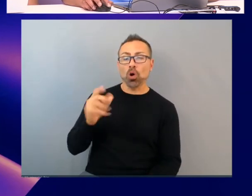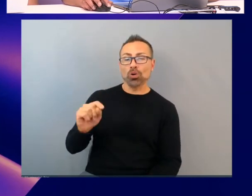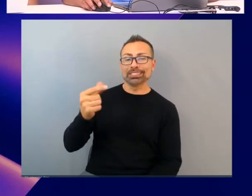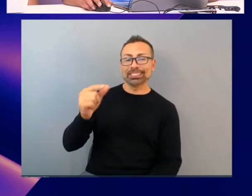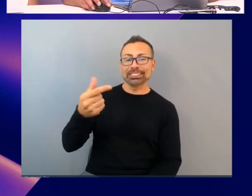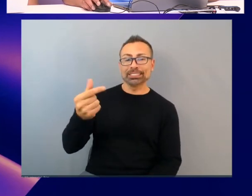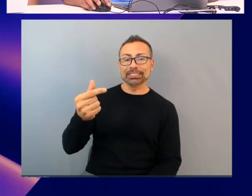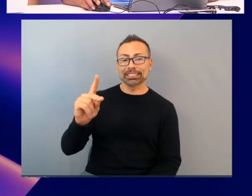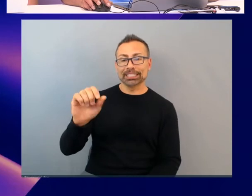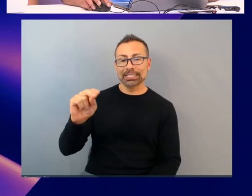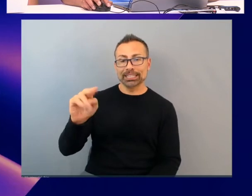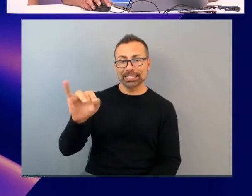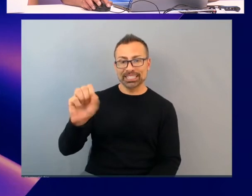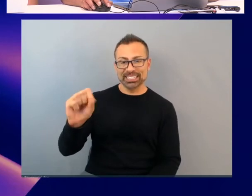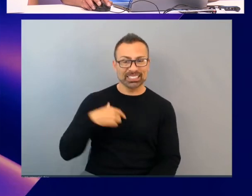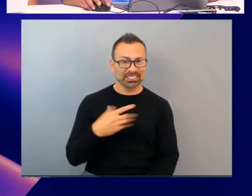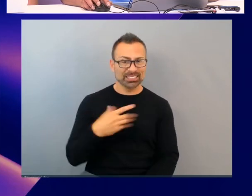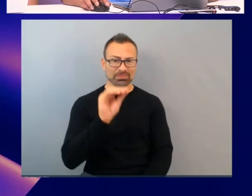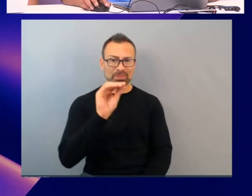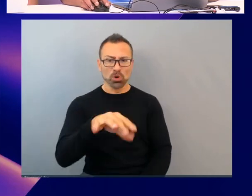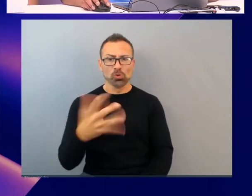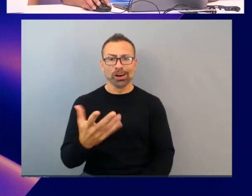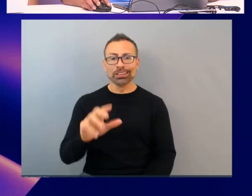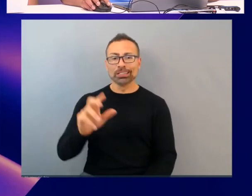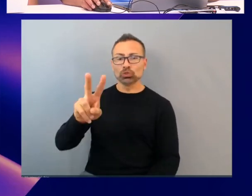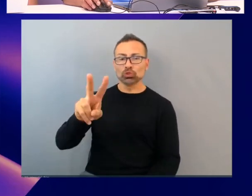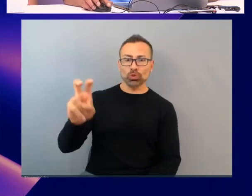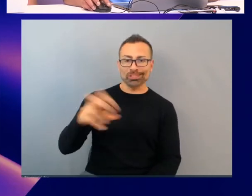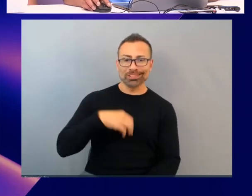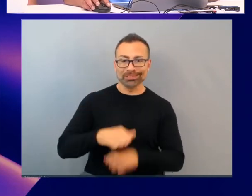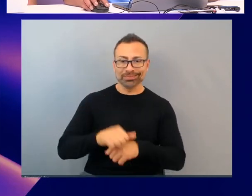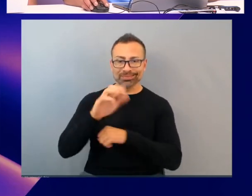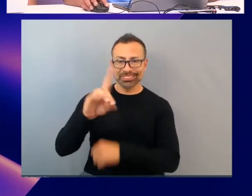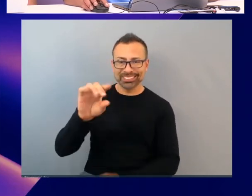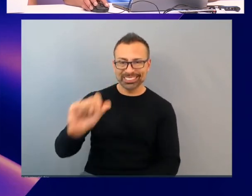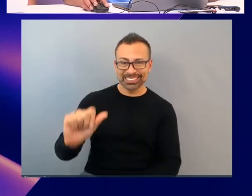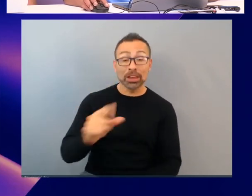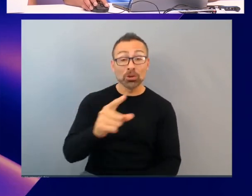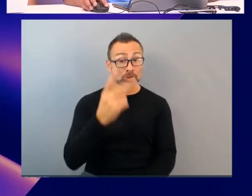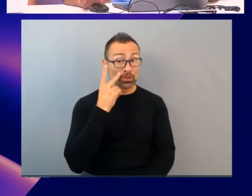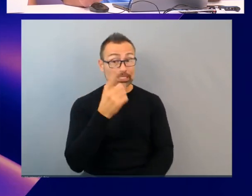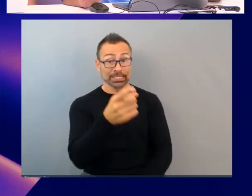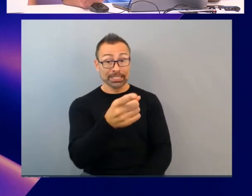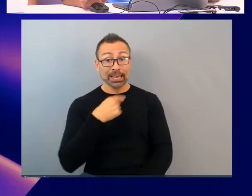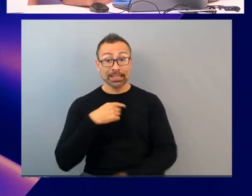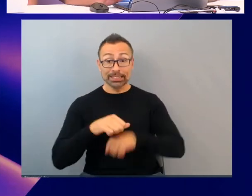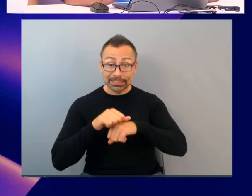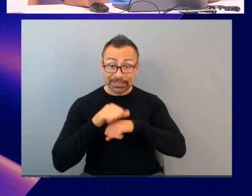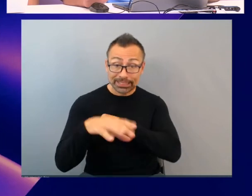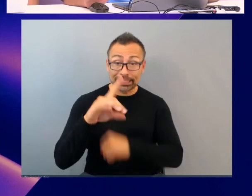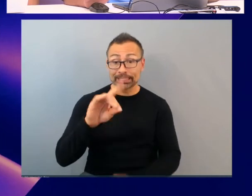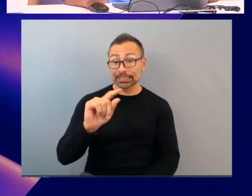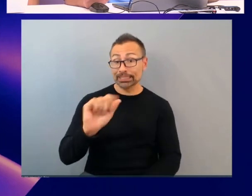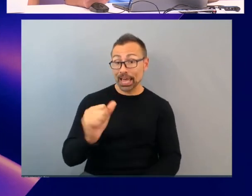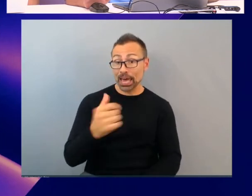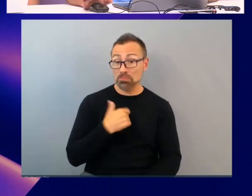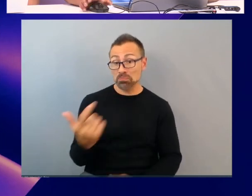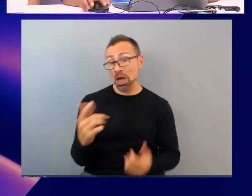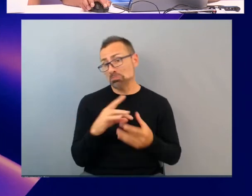This is where I'm sending a data. When you see that, right, this is sending a data. I'm just stopping here. I already sent the data. - Yeah.